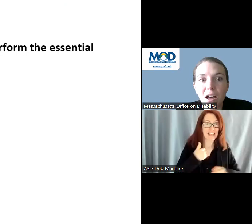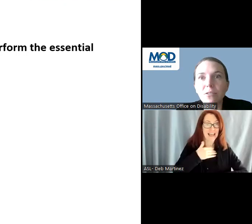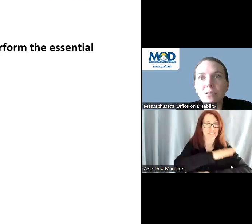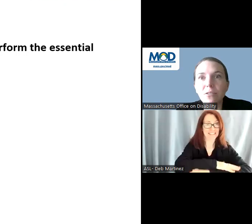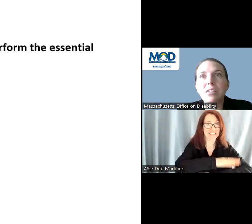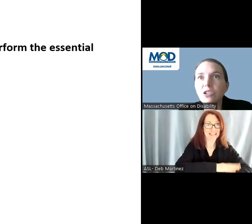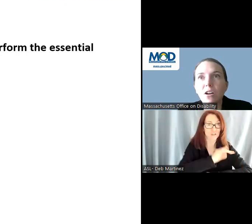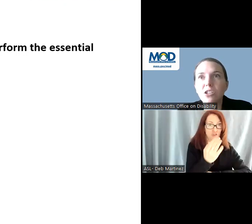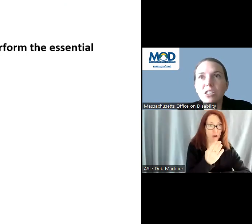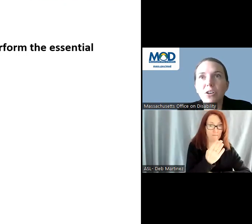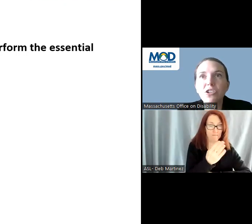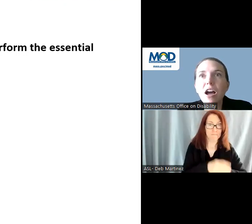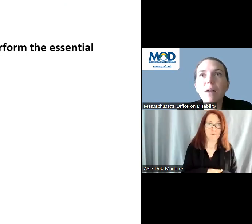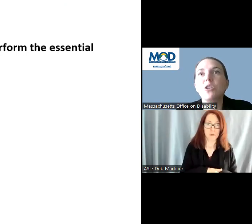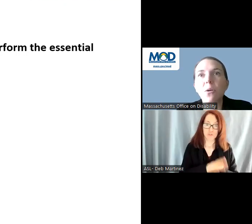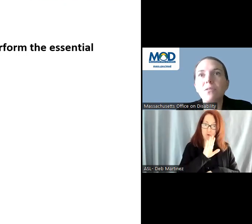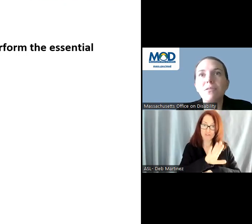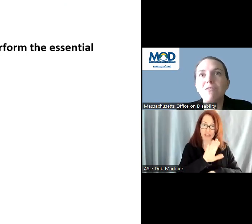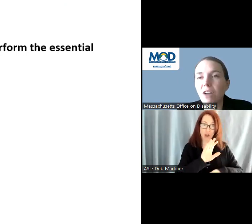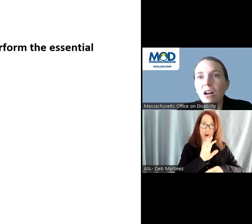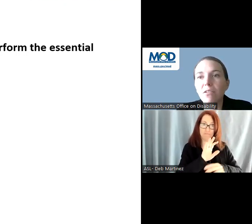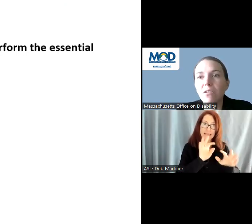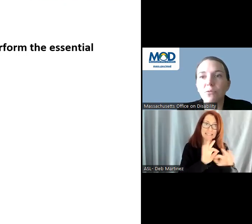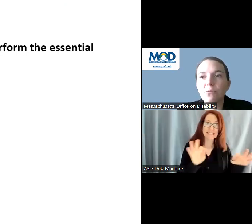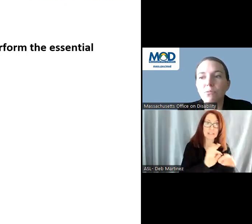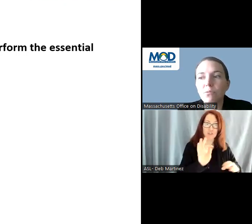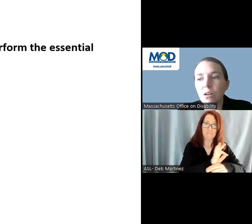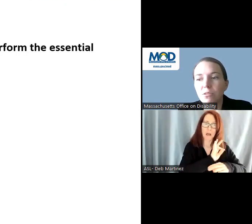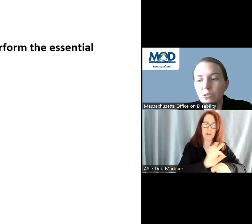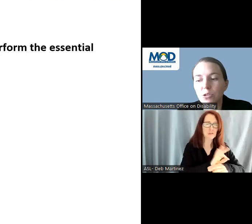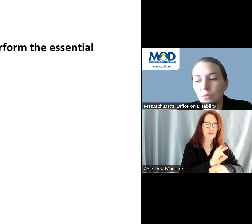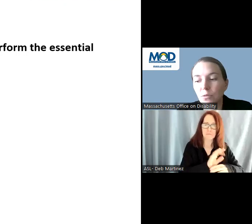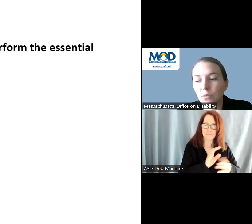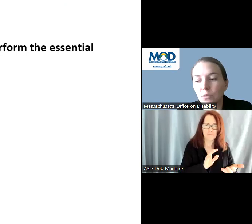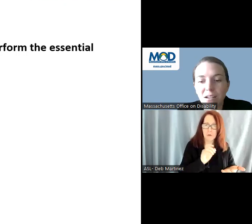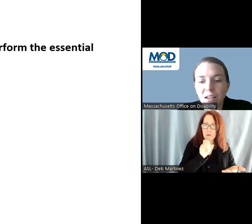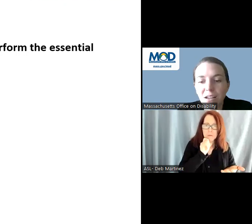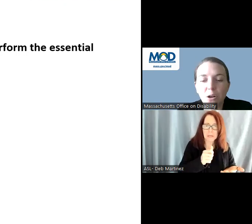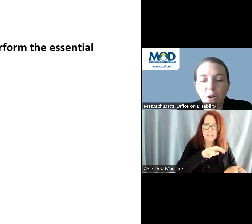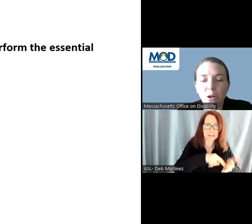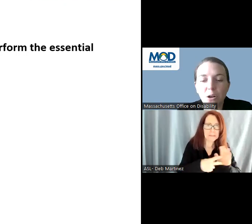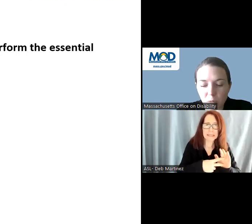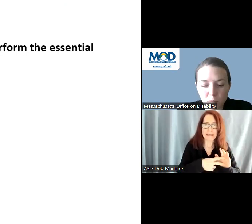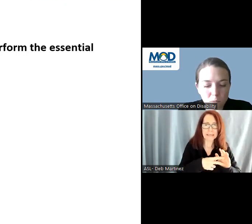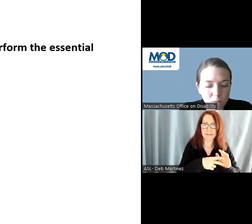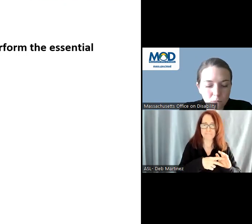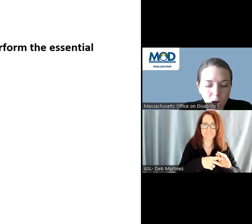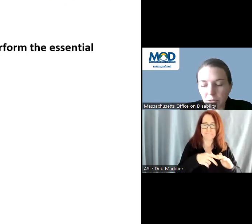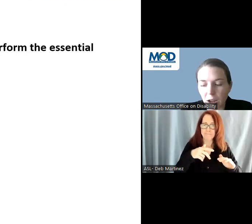and they're so the essential functions of their job don't involve sort of traversing you know you know walking around